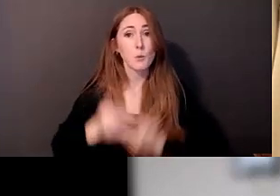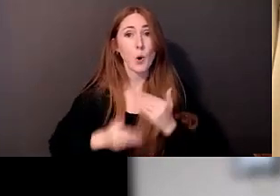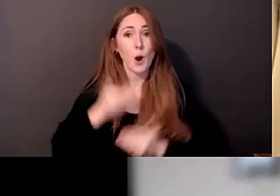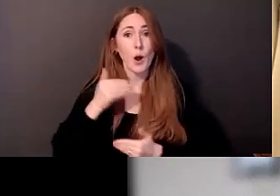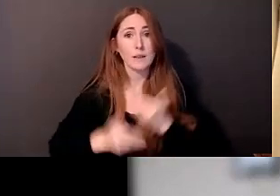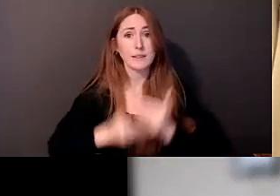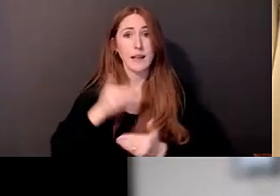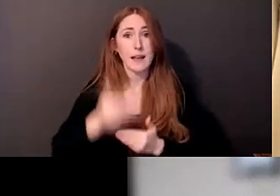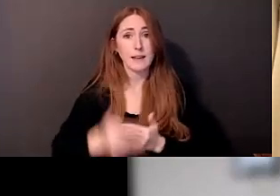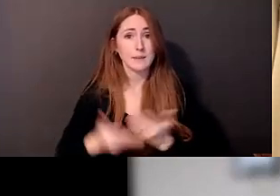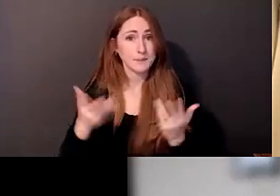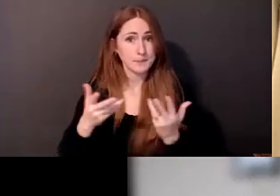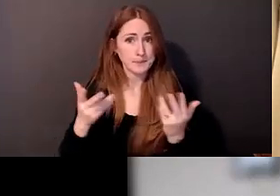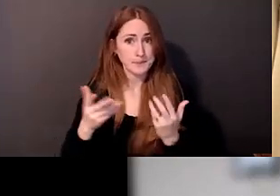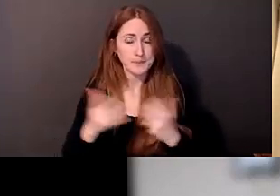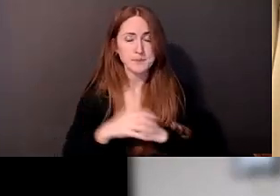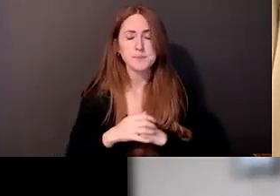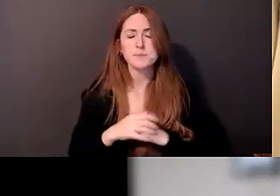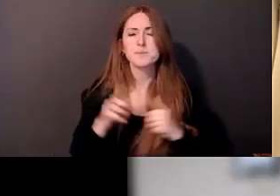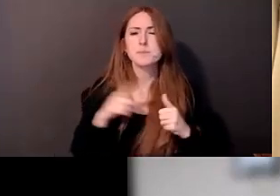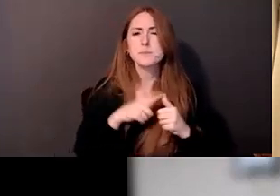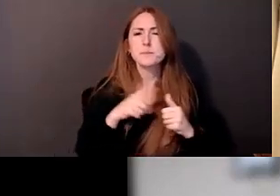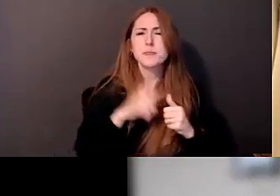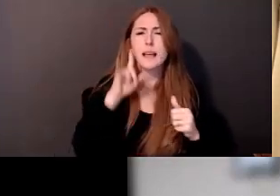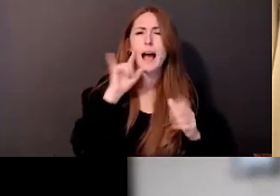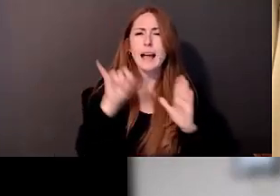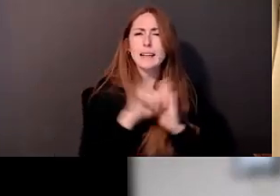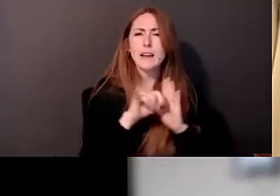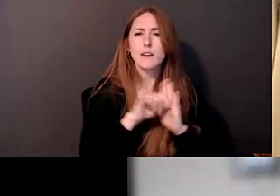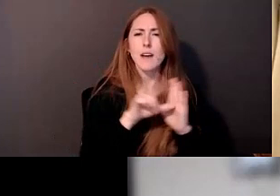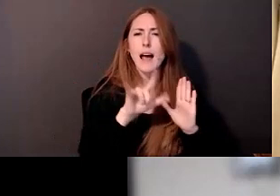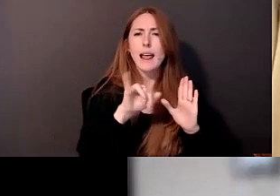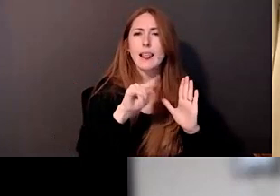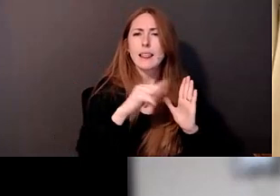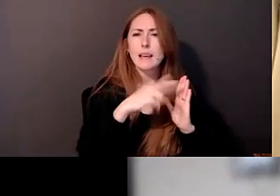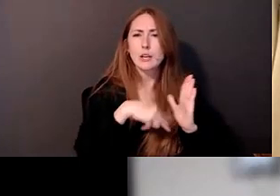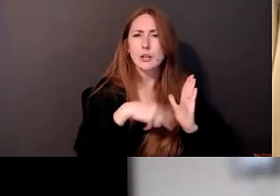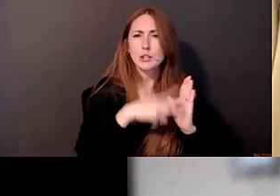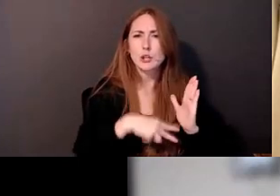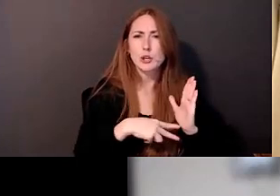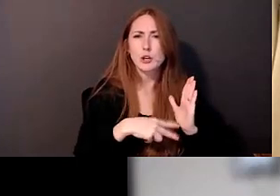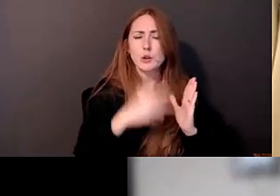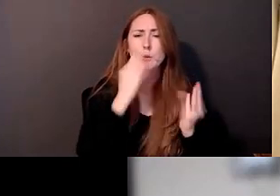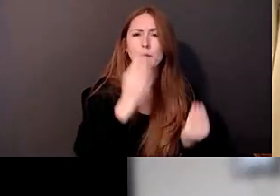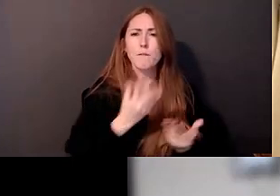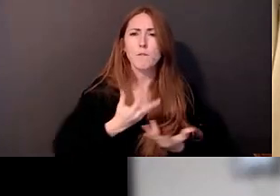we wanted to identify literature that would inform the selection of information formats and data